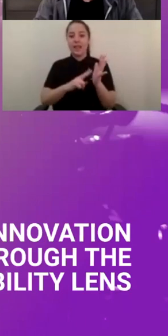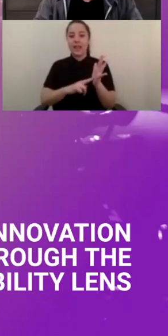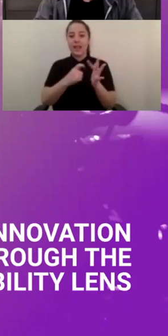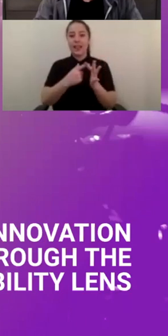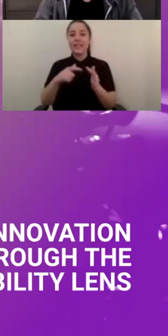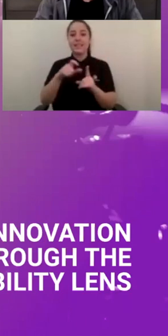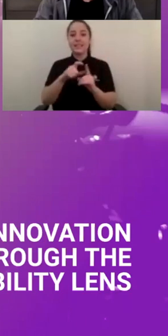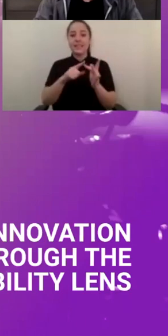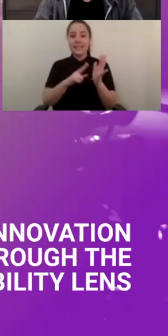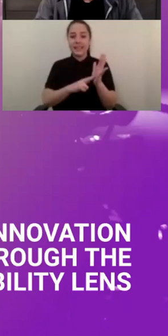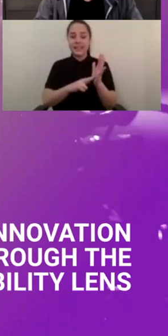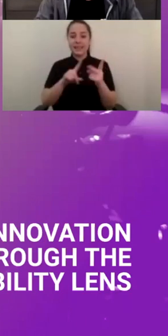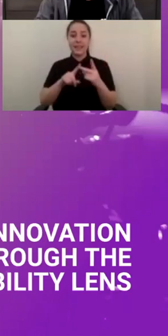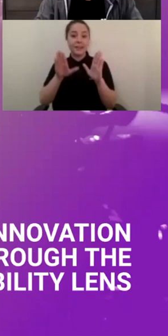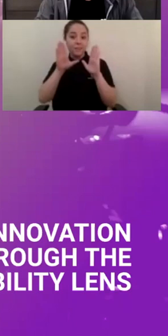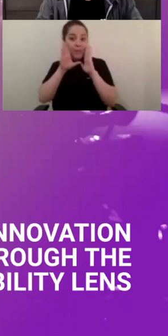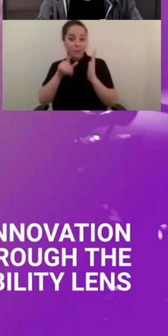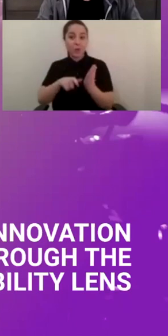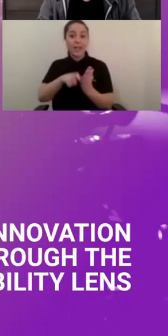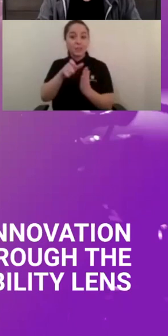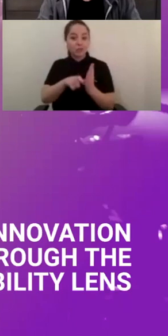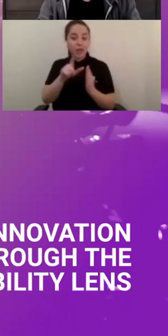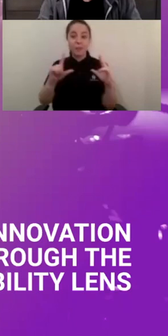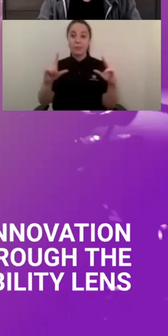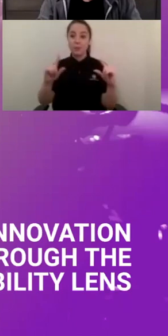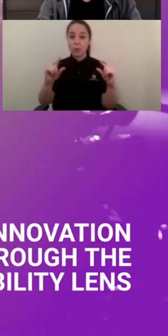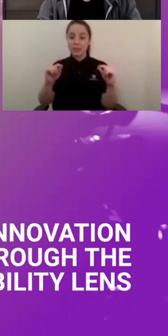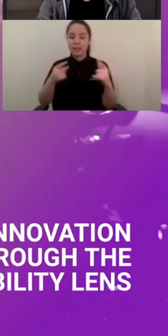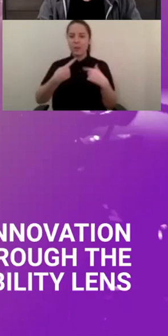and Twitter. We're @remarkabletech the